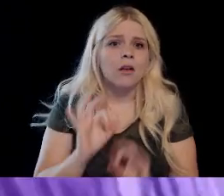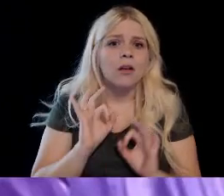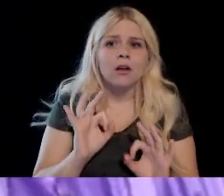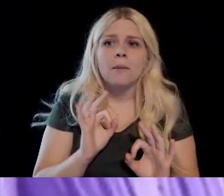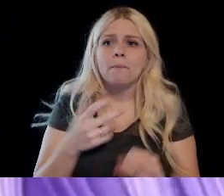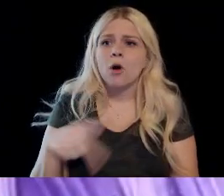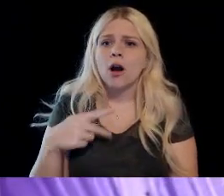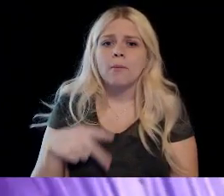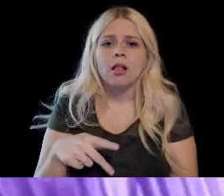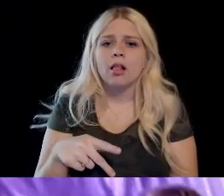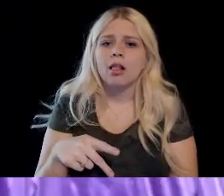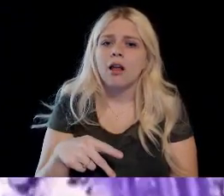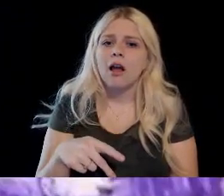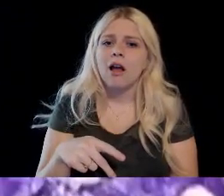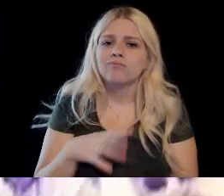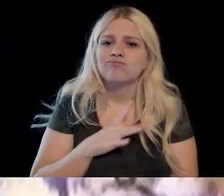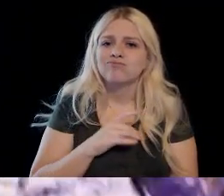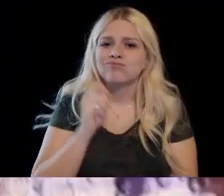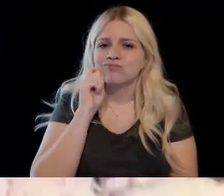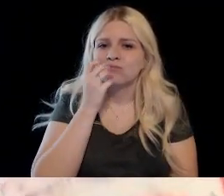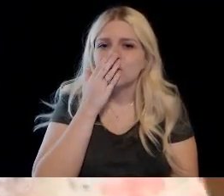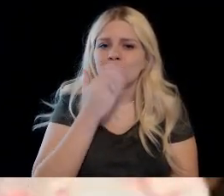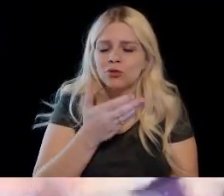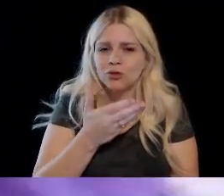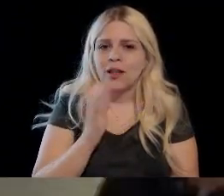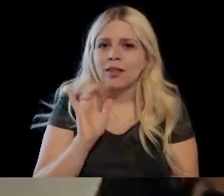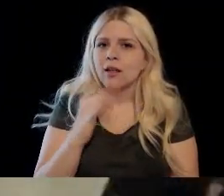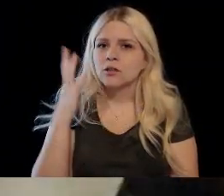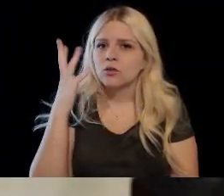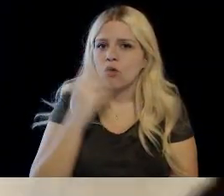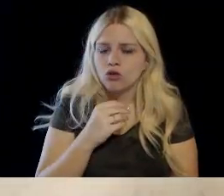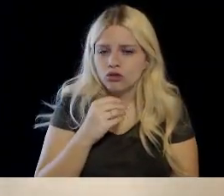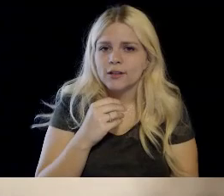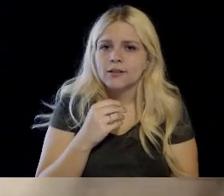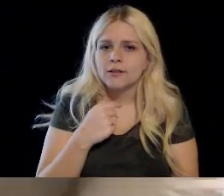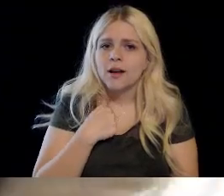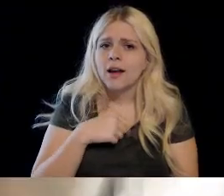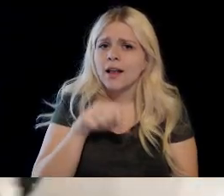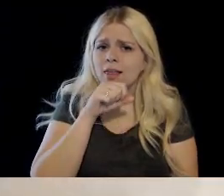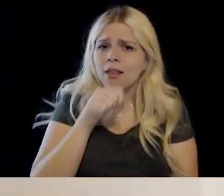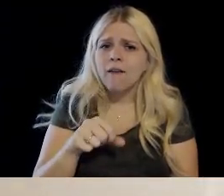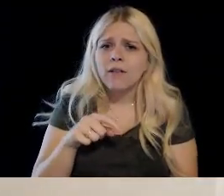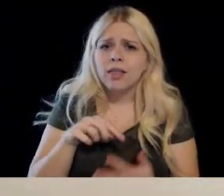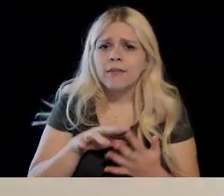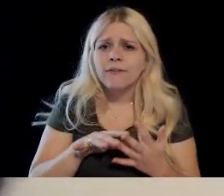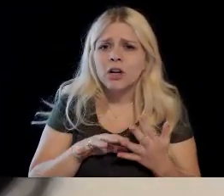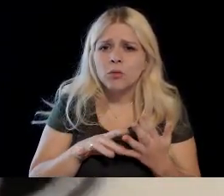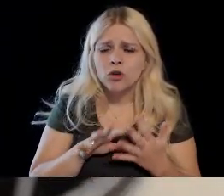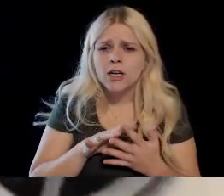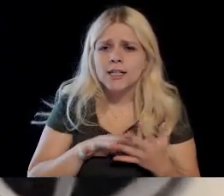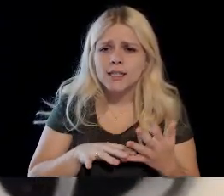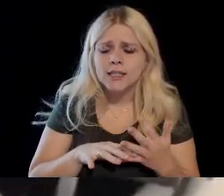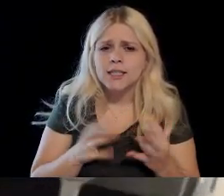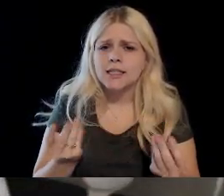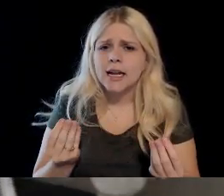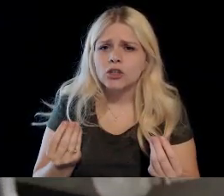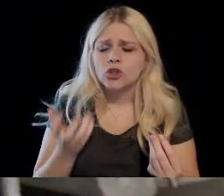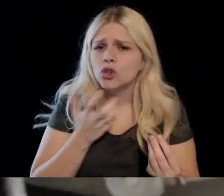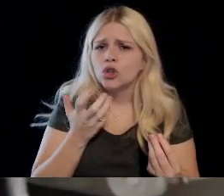on this. Oh. Good claw marks, too. That's a gorgeous one. I love the fingerprint... texture. Joanne: The texture is-